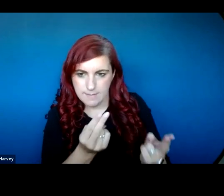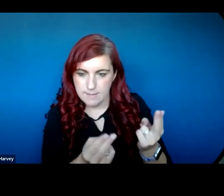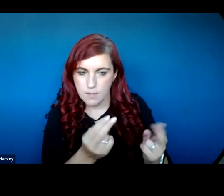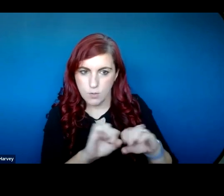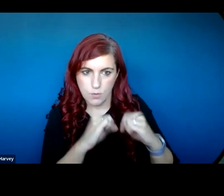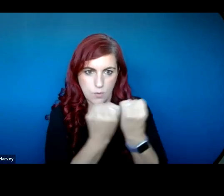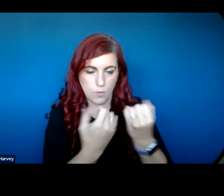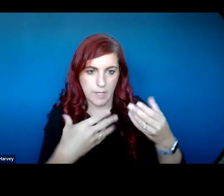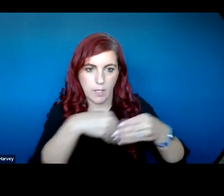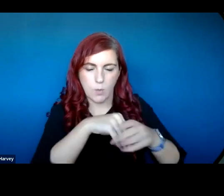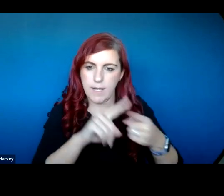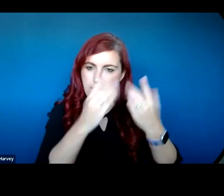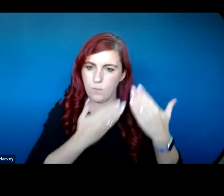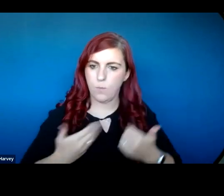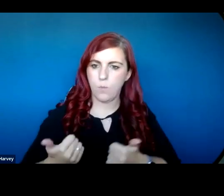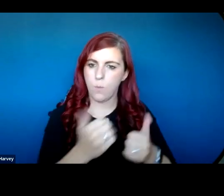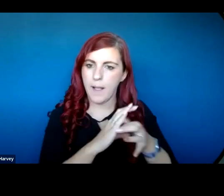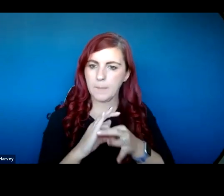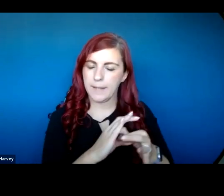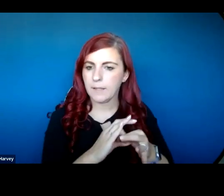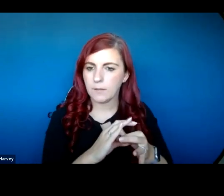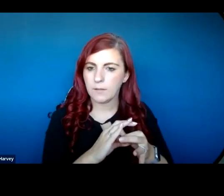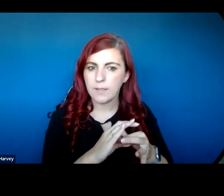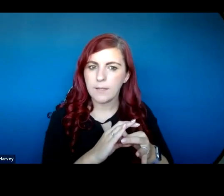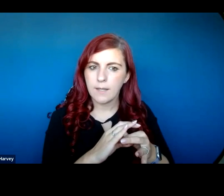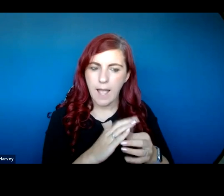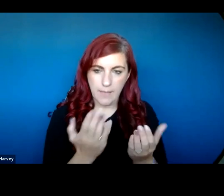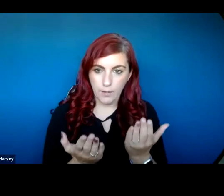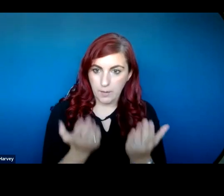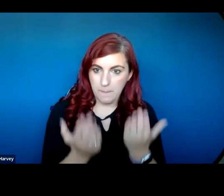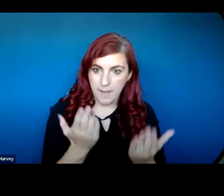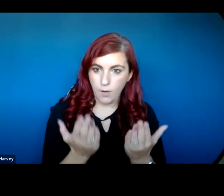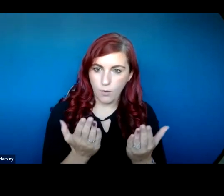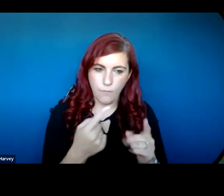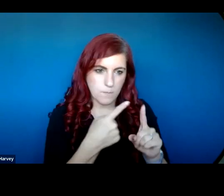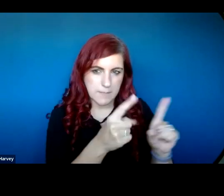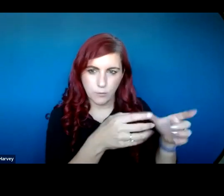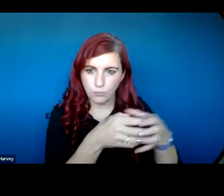inclusion and well-being of respondents and compare how it's going for different groups.